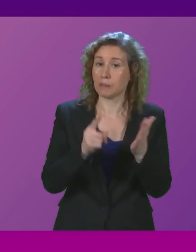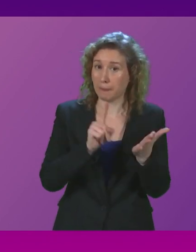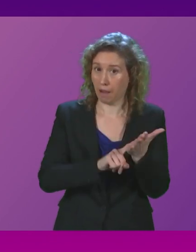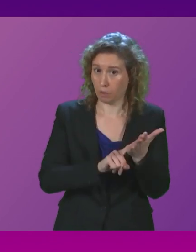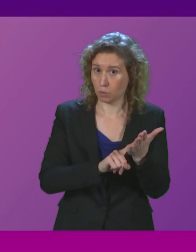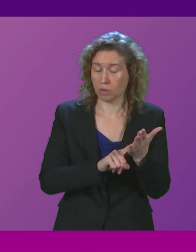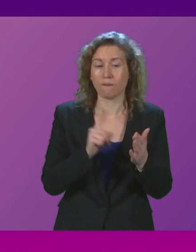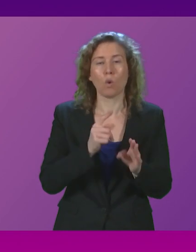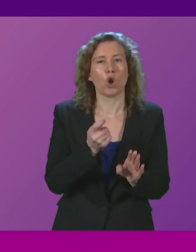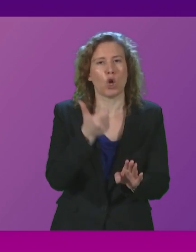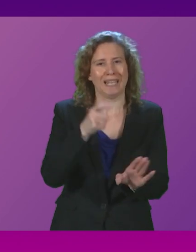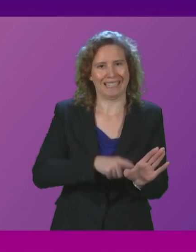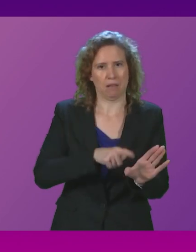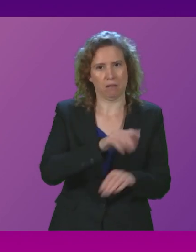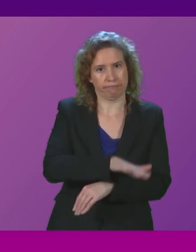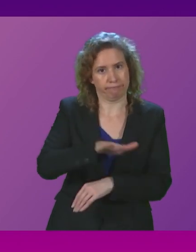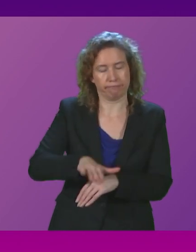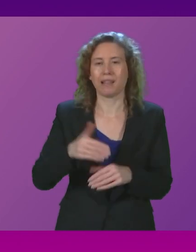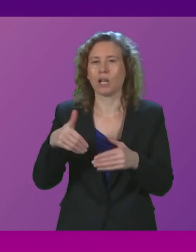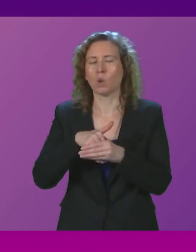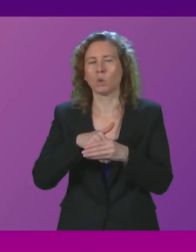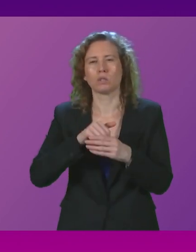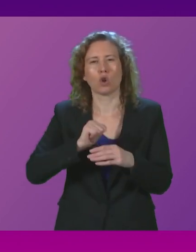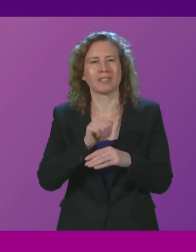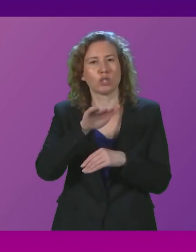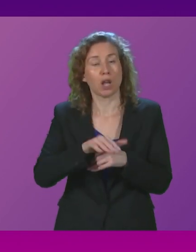the early years of a child’s life, include the Scottish child payment, which will increase